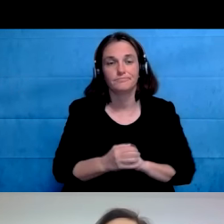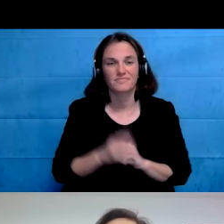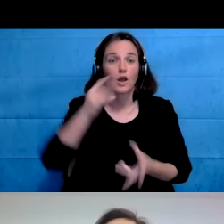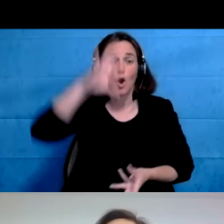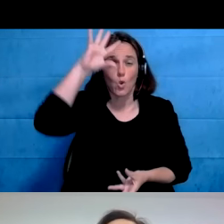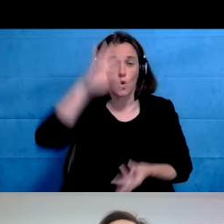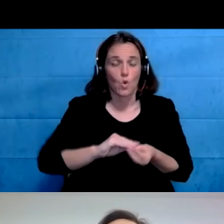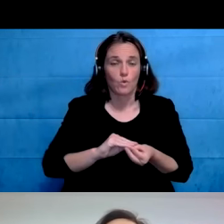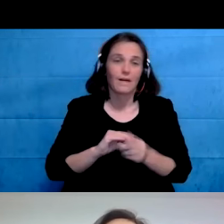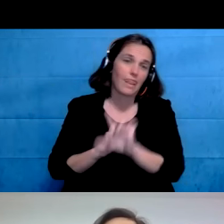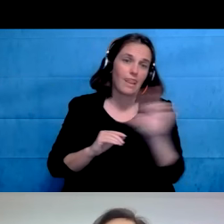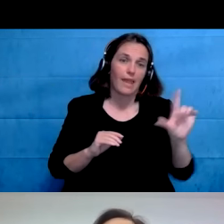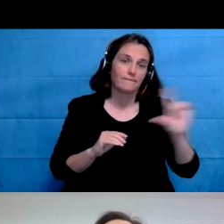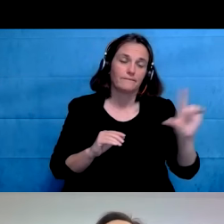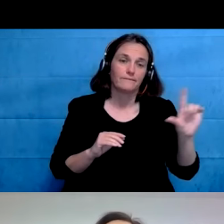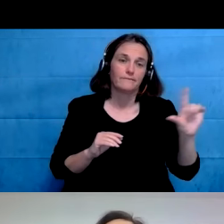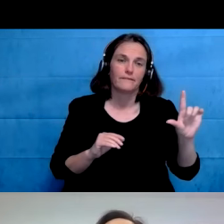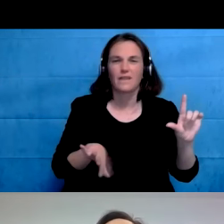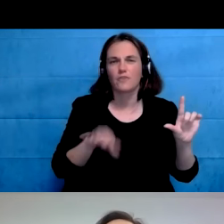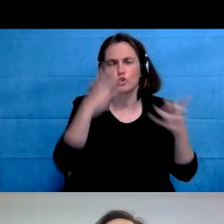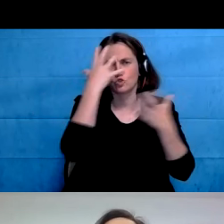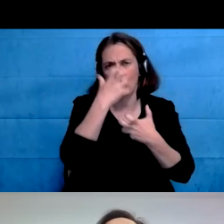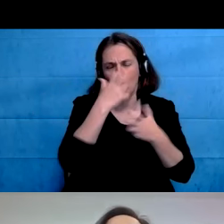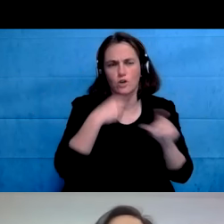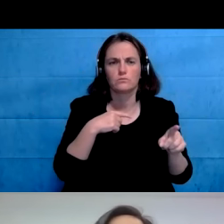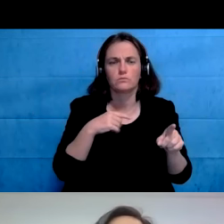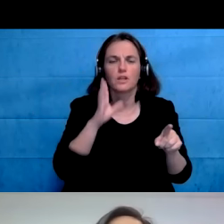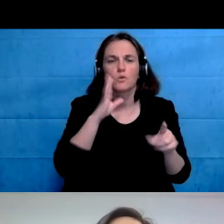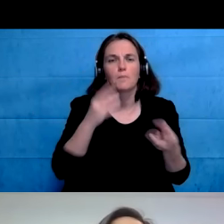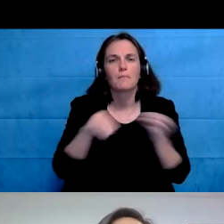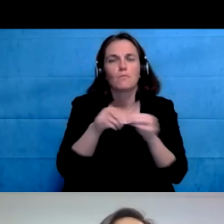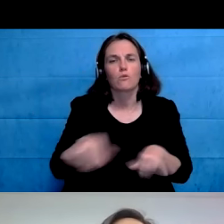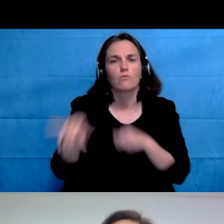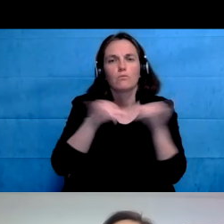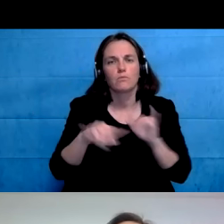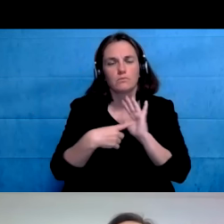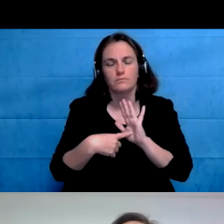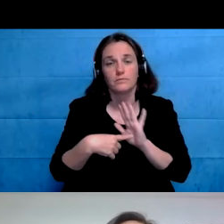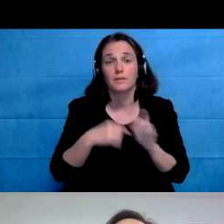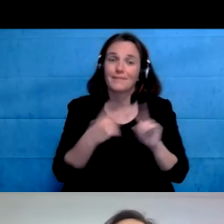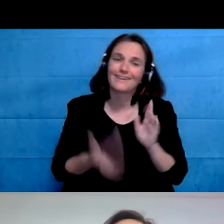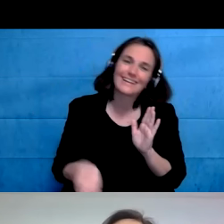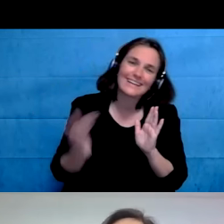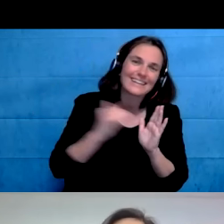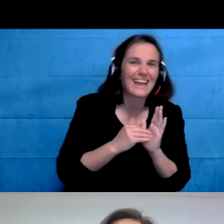On the left-hand side, the bolded ones are gonna be more of the more common symptoms, but once again, there's literally hundreds of symptoms